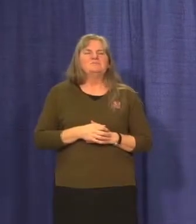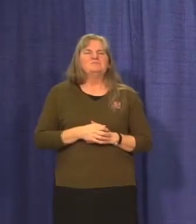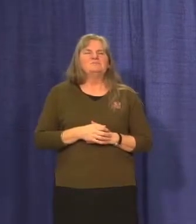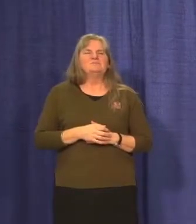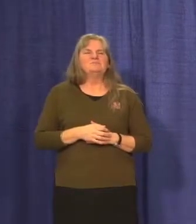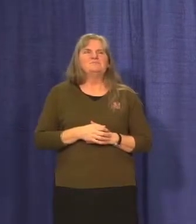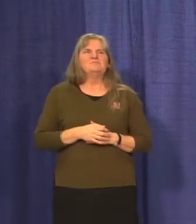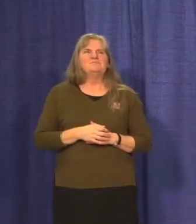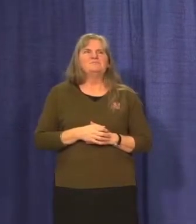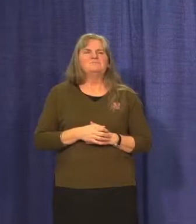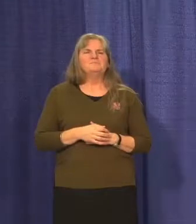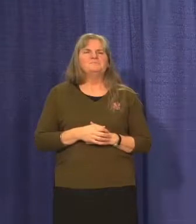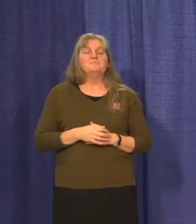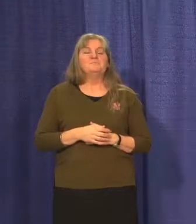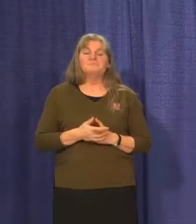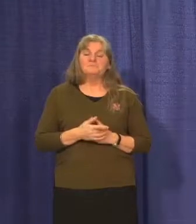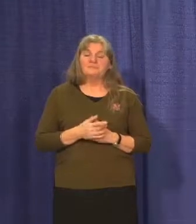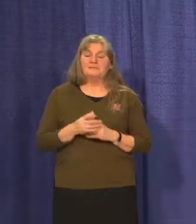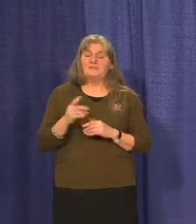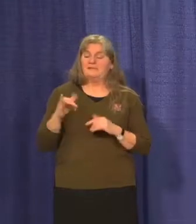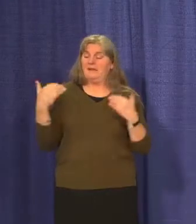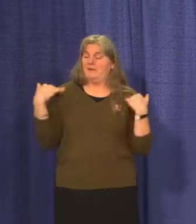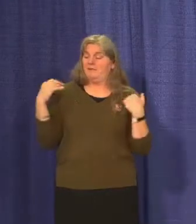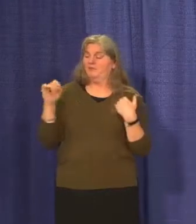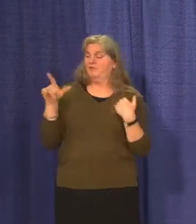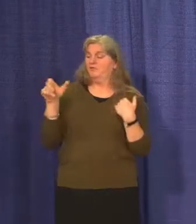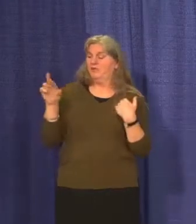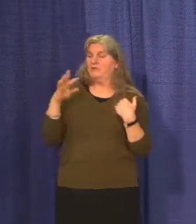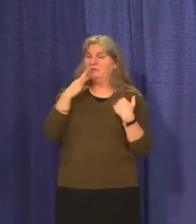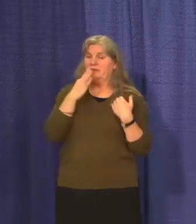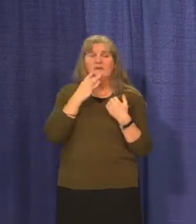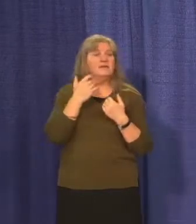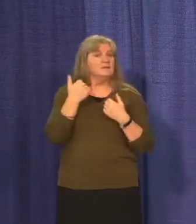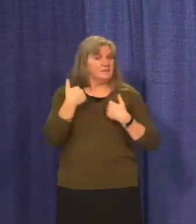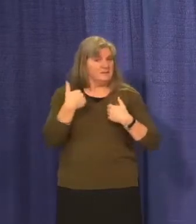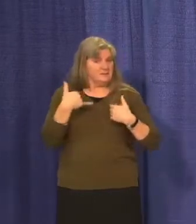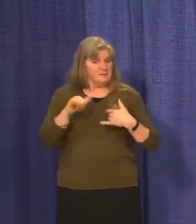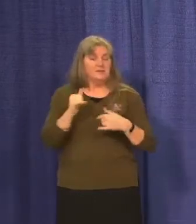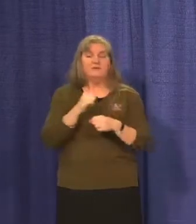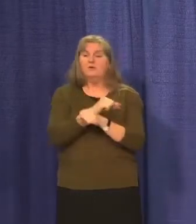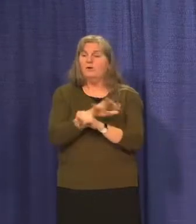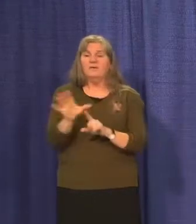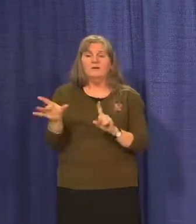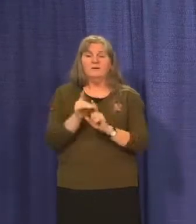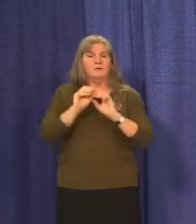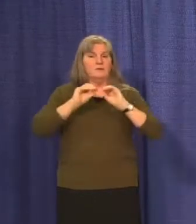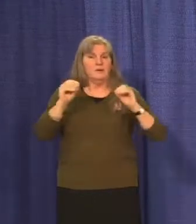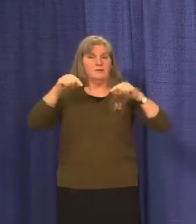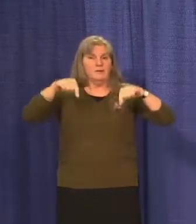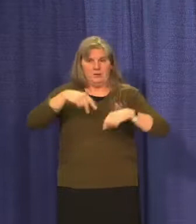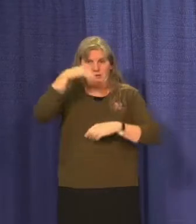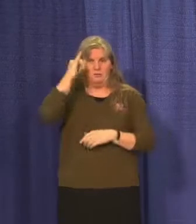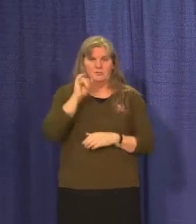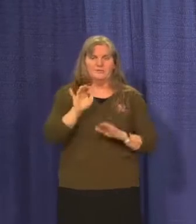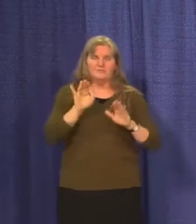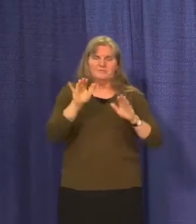Pat: -- As the Minister says, we continue to be free of active COVID cases.